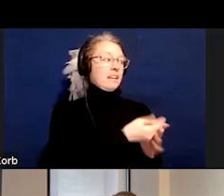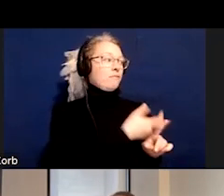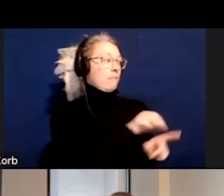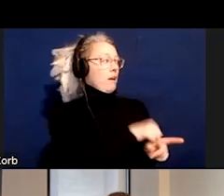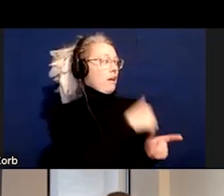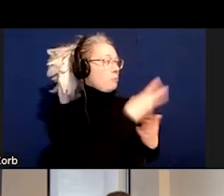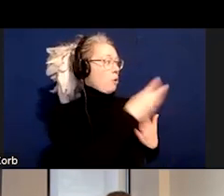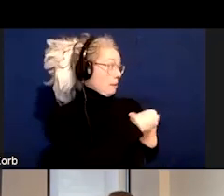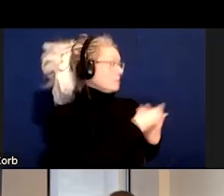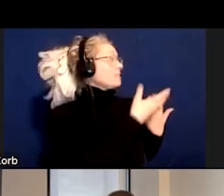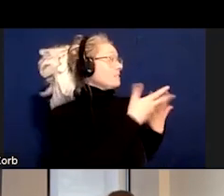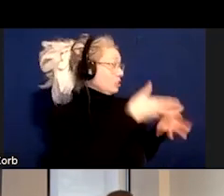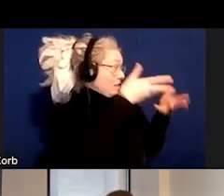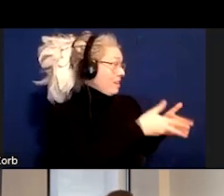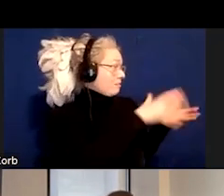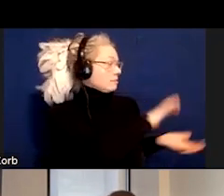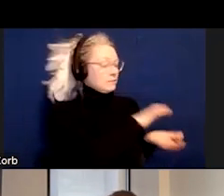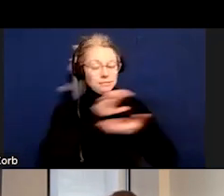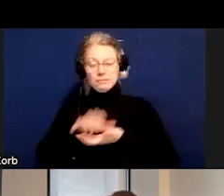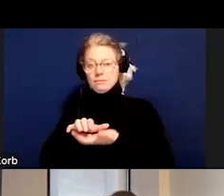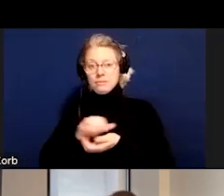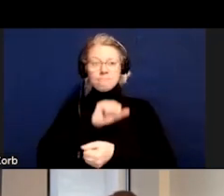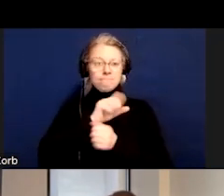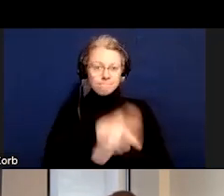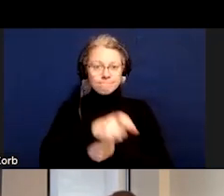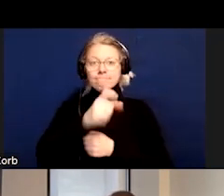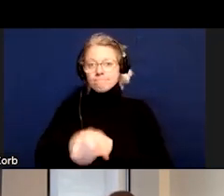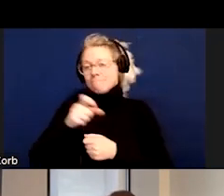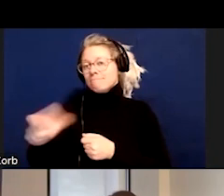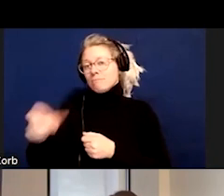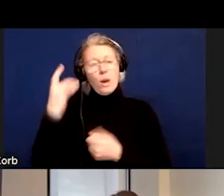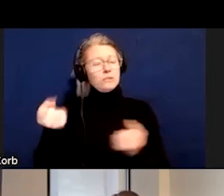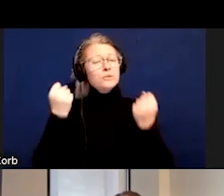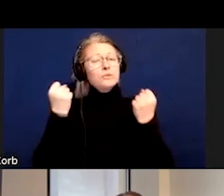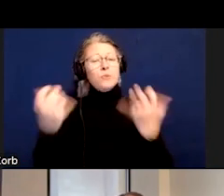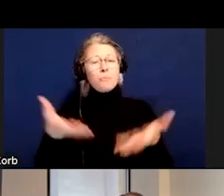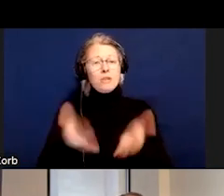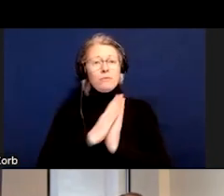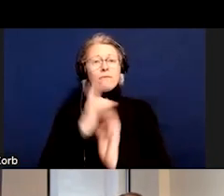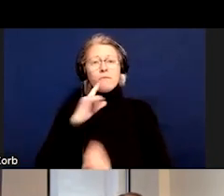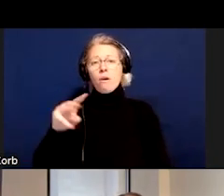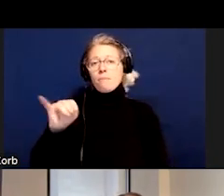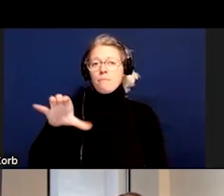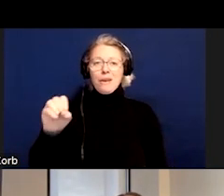programs to respond to the high volume of requests that we received to the microgrant.